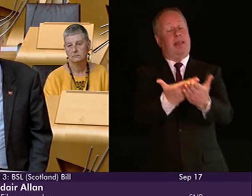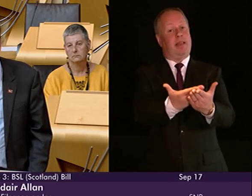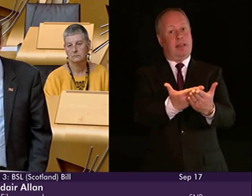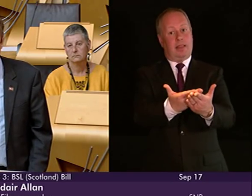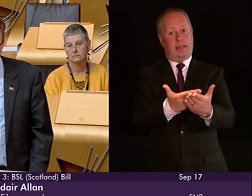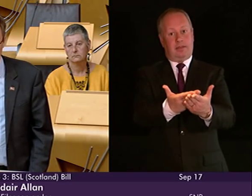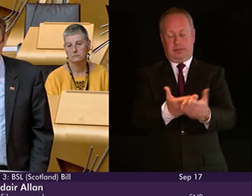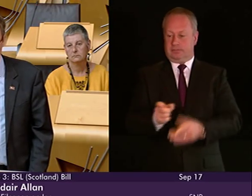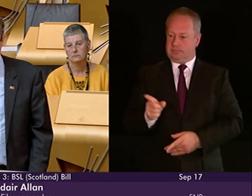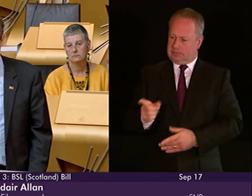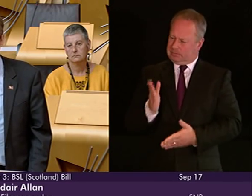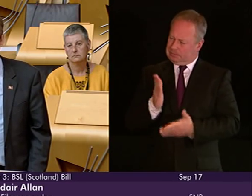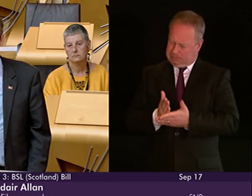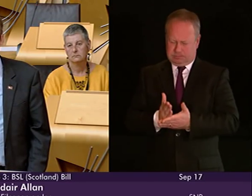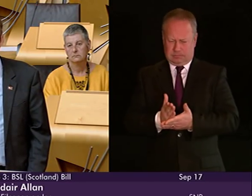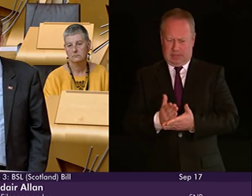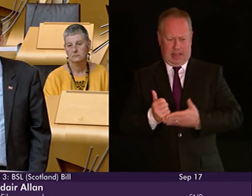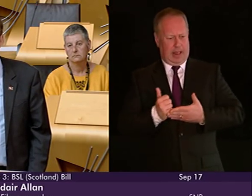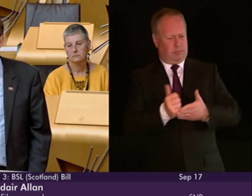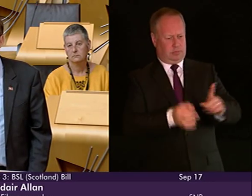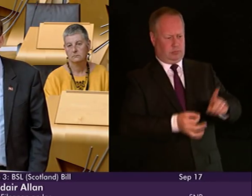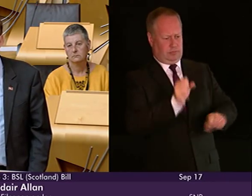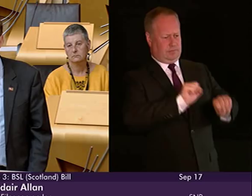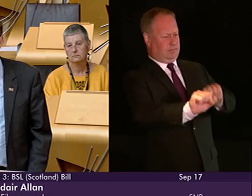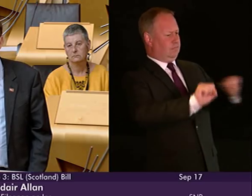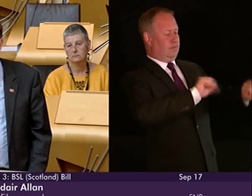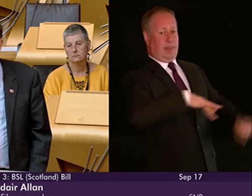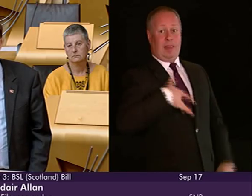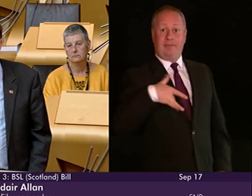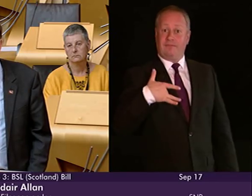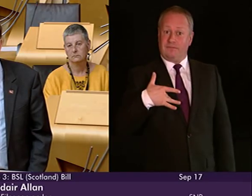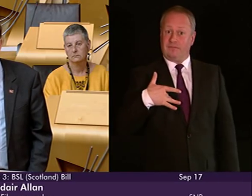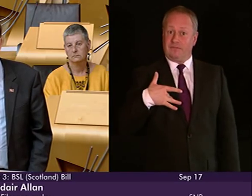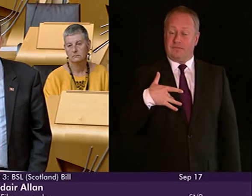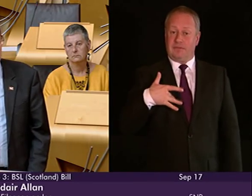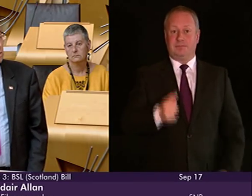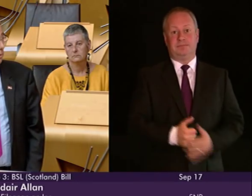significant contribution to improving the lives of deaf and deafblind BSL users in Scotland, and he